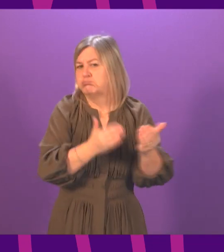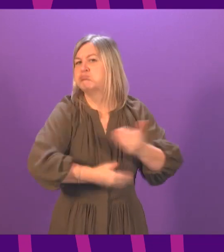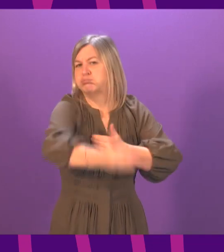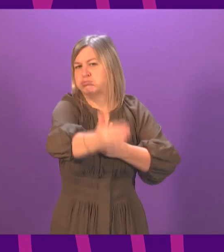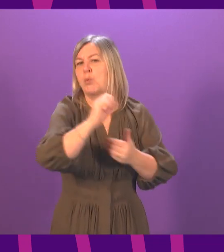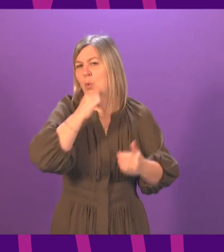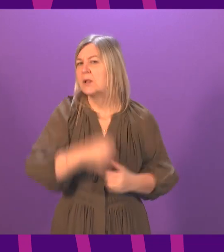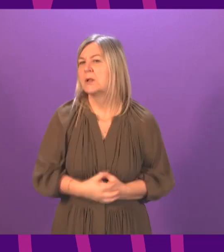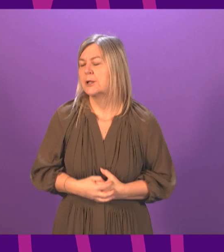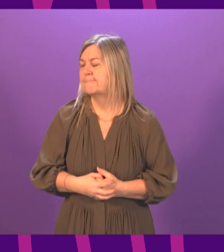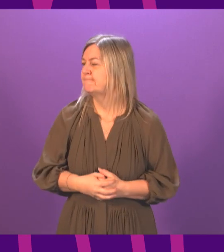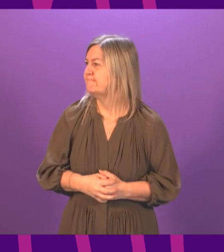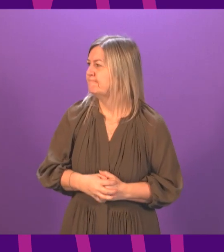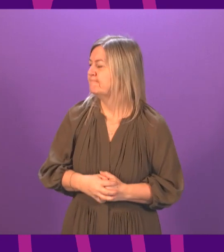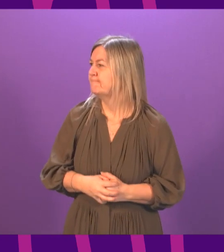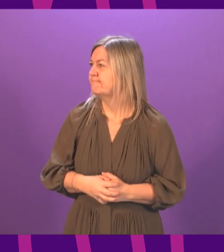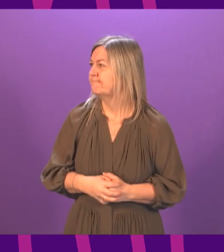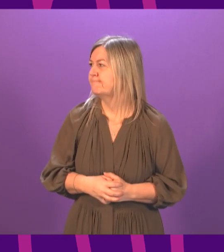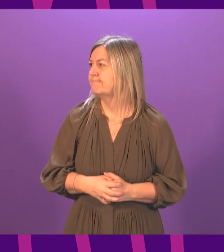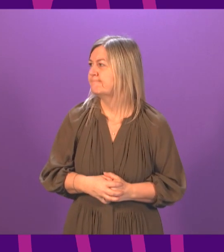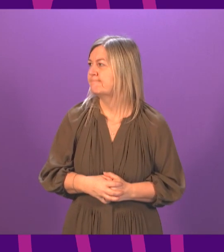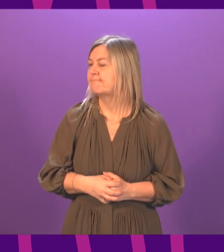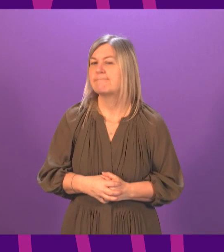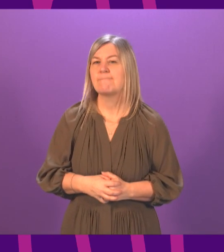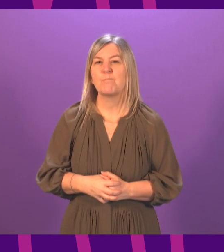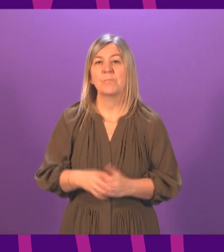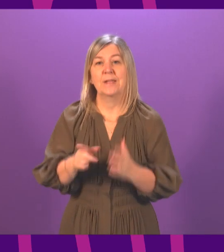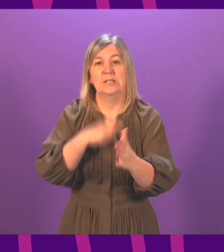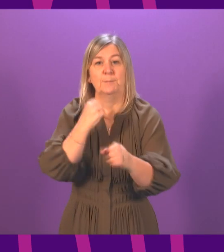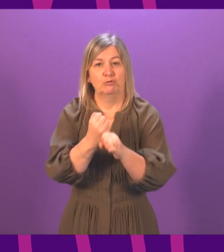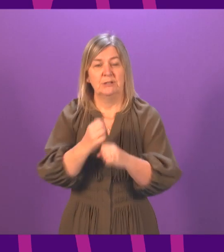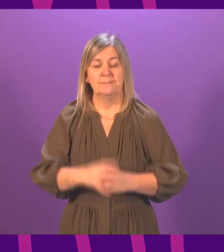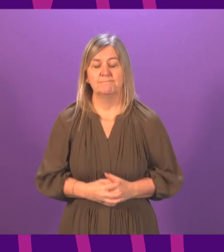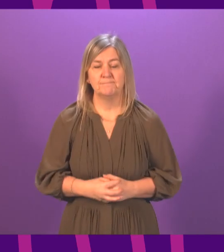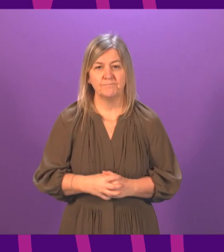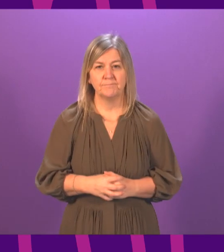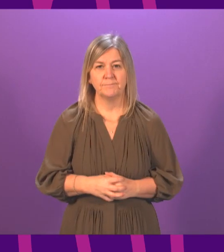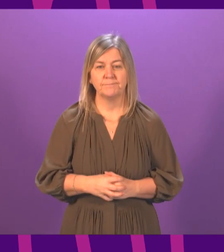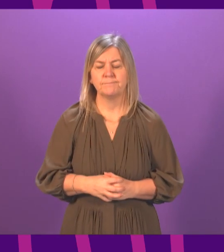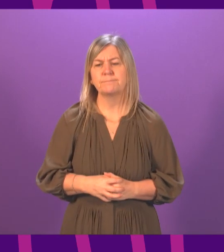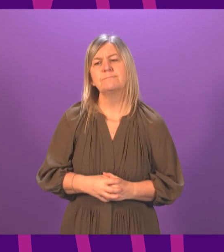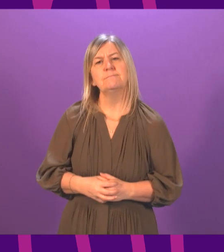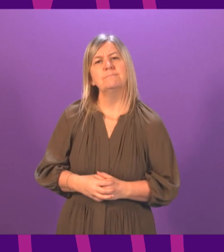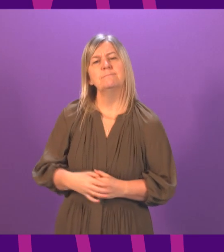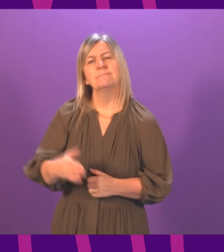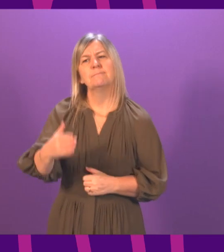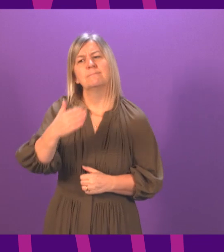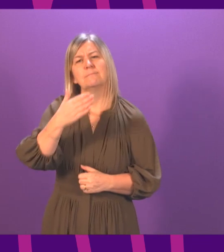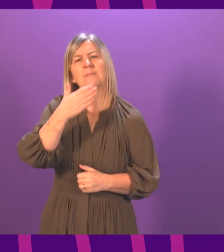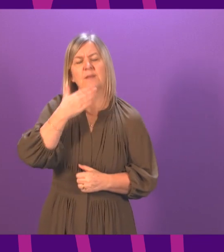Jamie Greene (West Scotland) (Con): I was contacted last week by